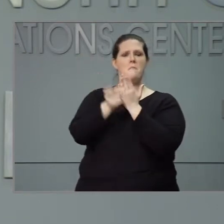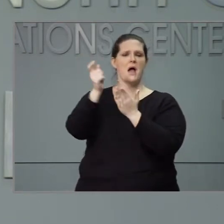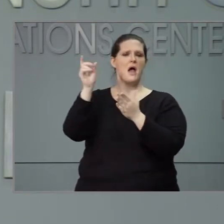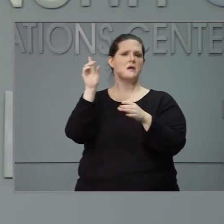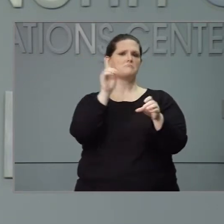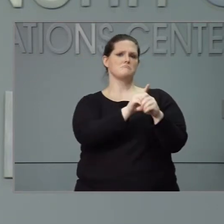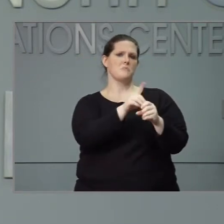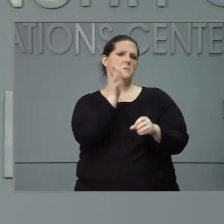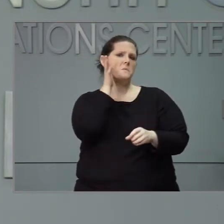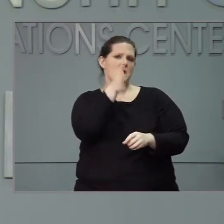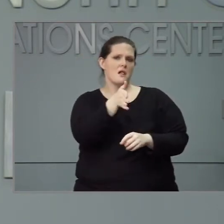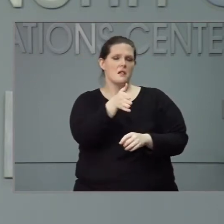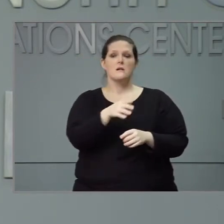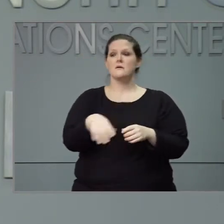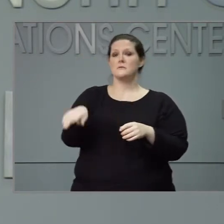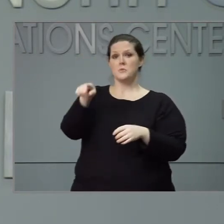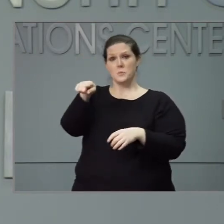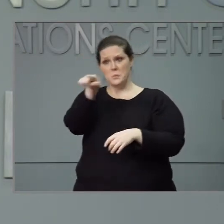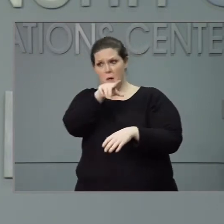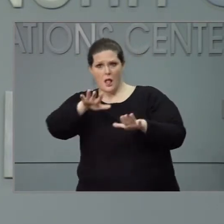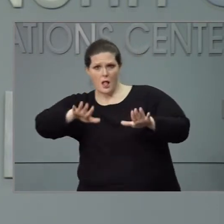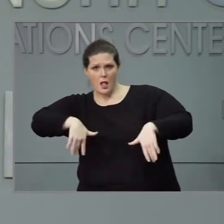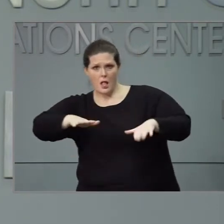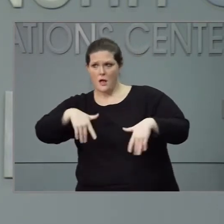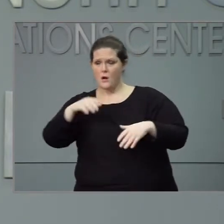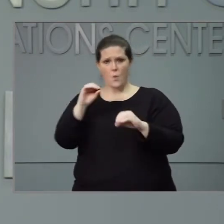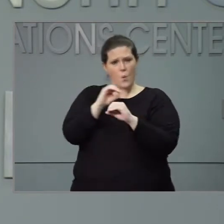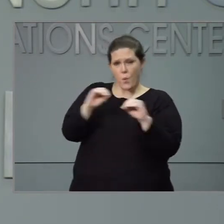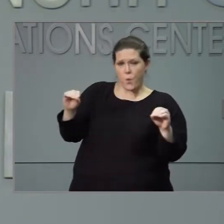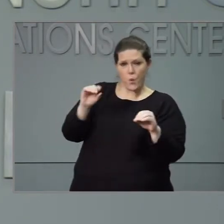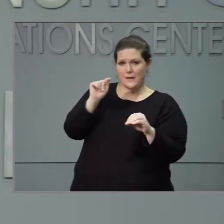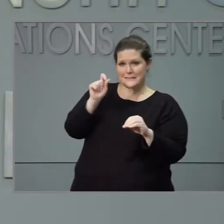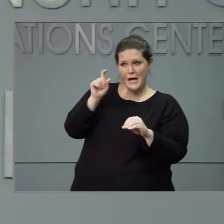PANDEMIA U OTRA DE LAS CUESTIONES DONDE VOY A PONER A